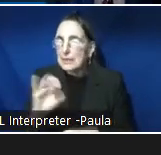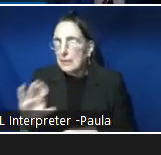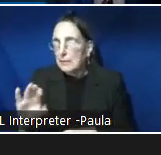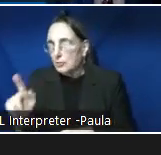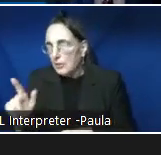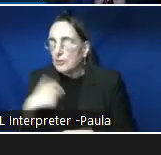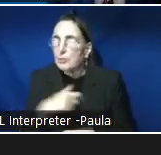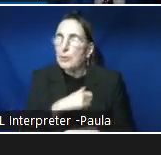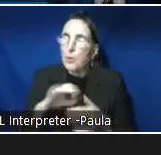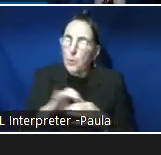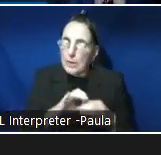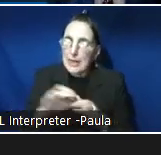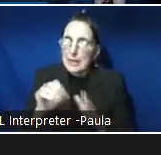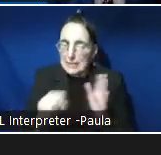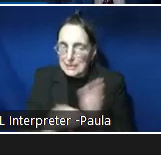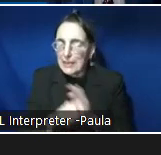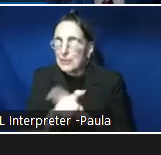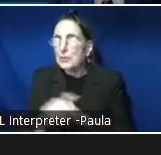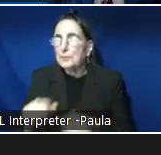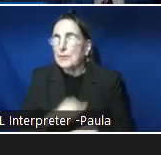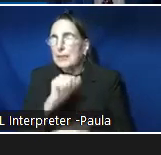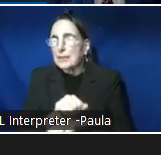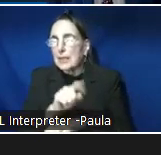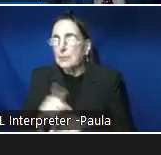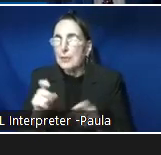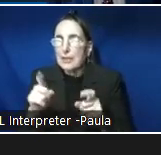schedule the accelerator kickoff meeting in January.